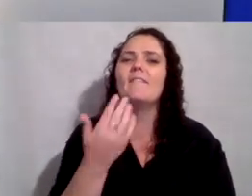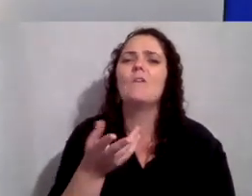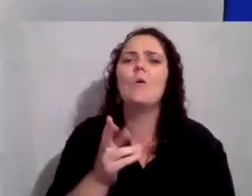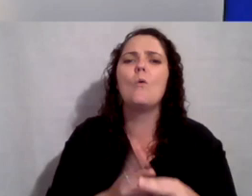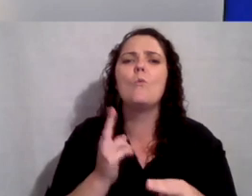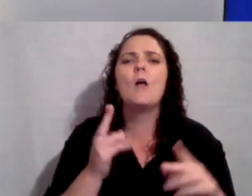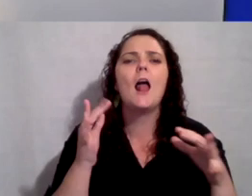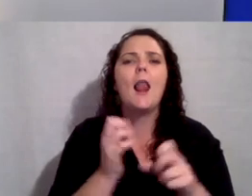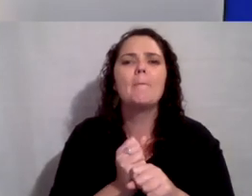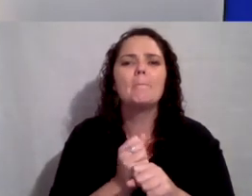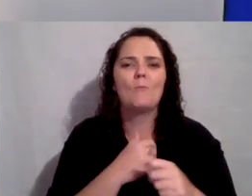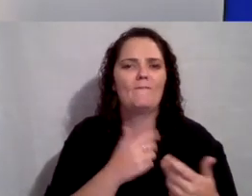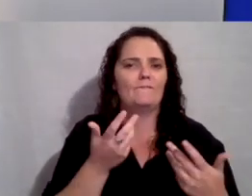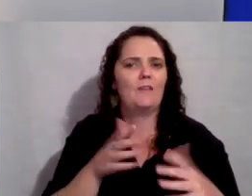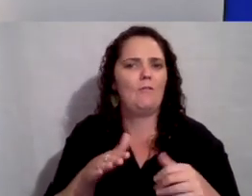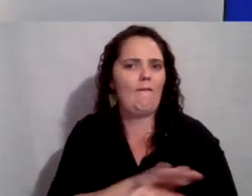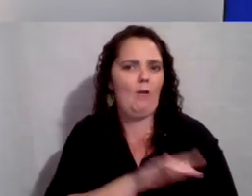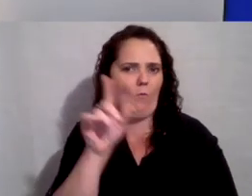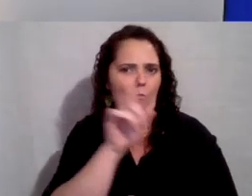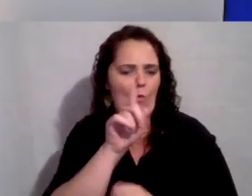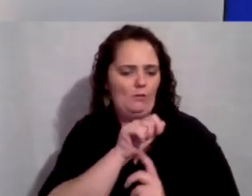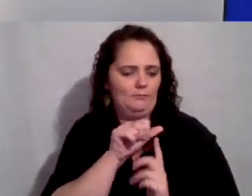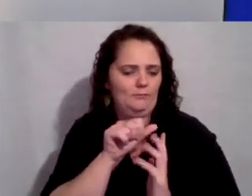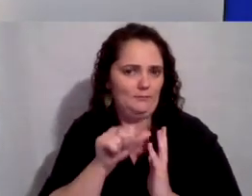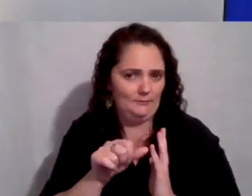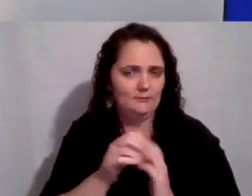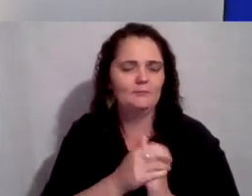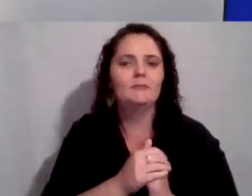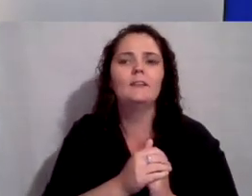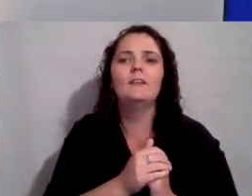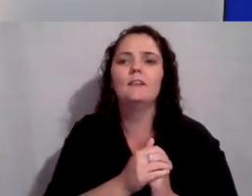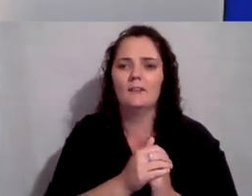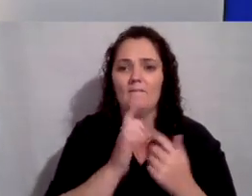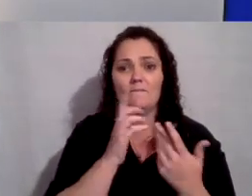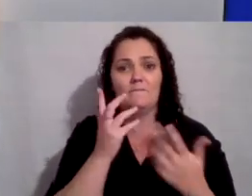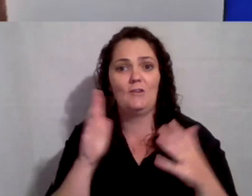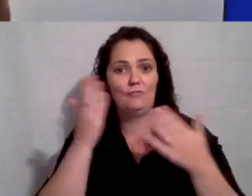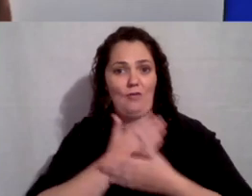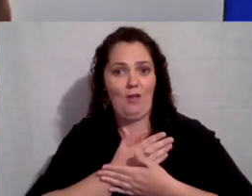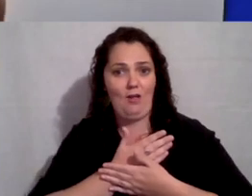recap of what we did throughout this whole series and what we did tonight and then hopefully we'll have a chance